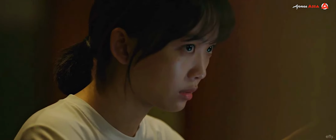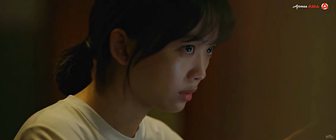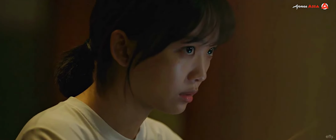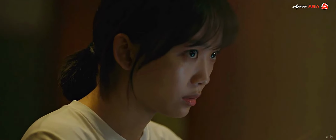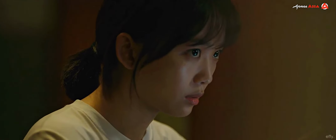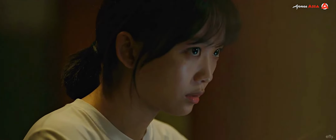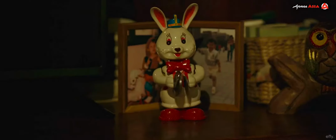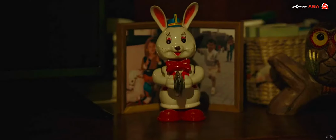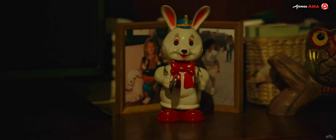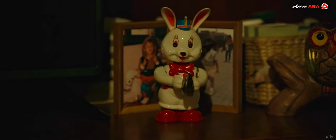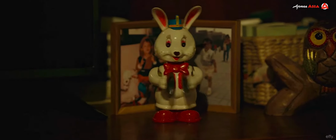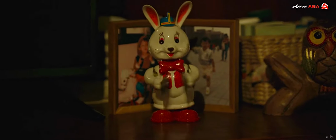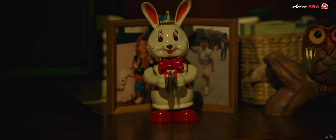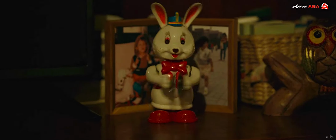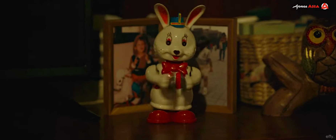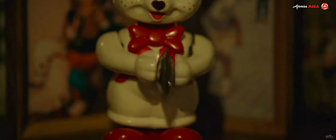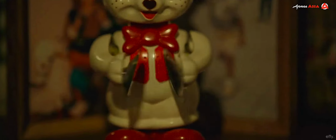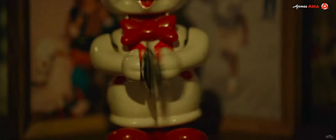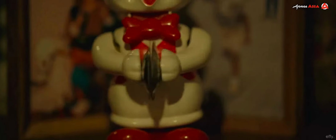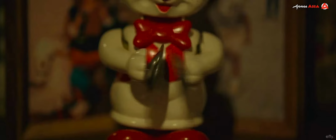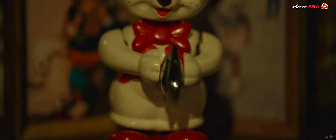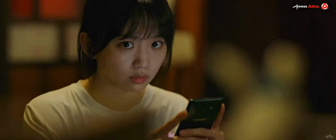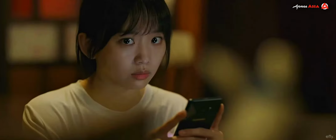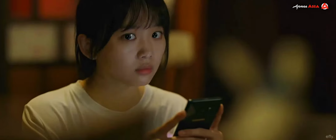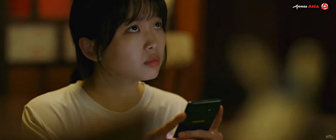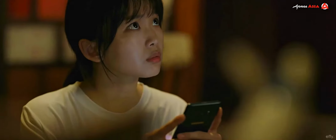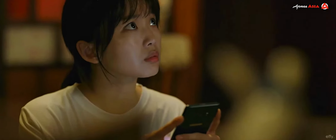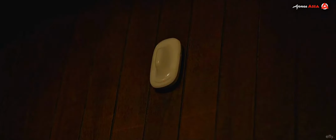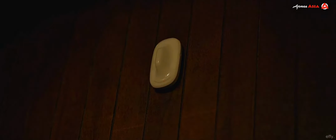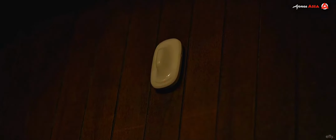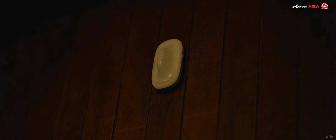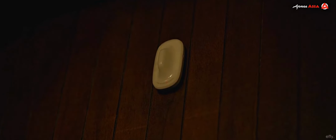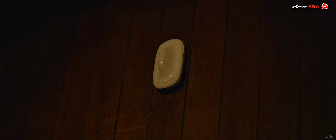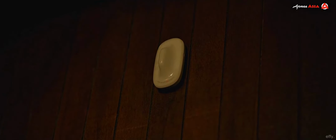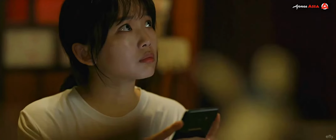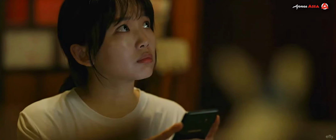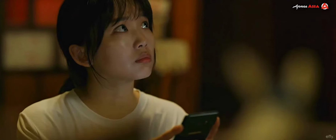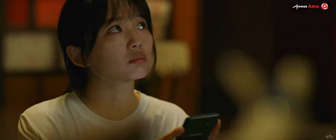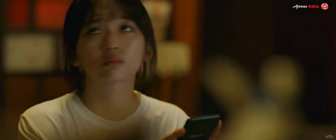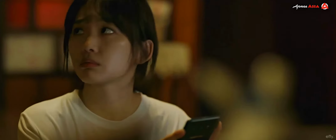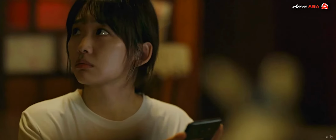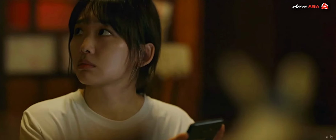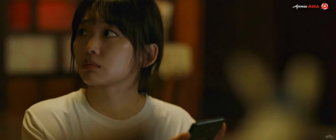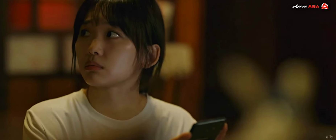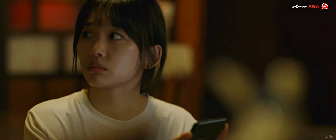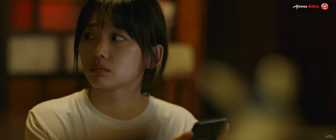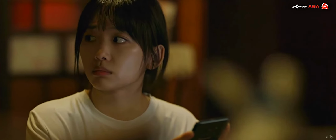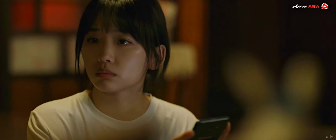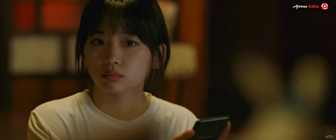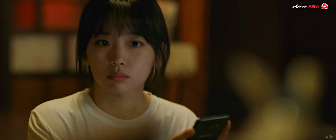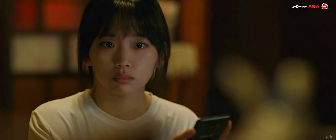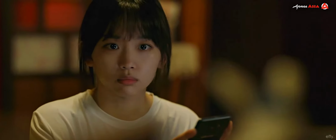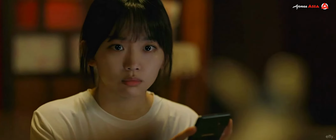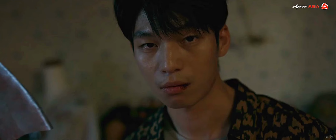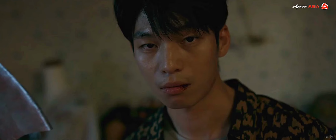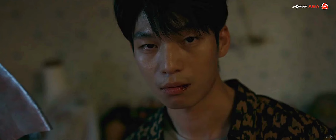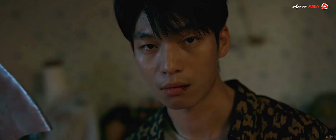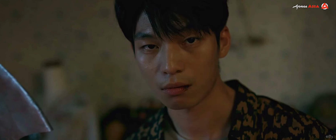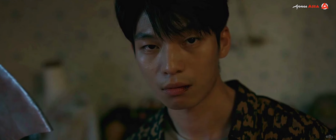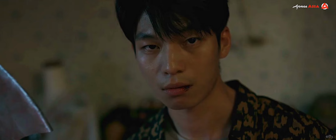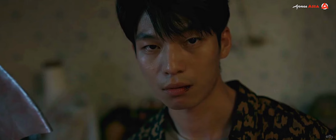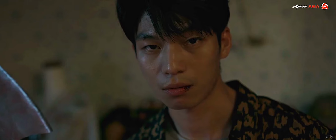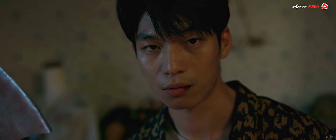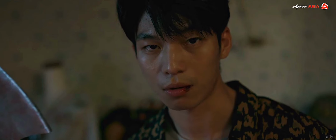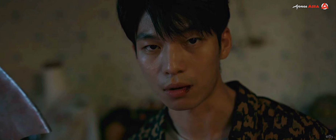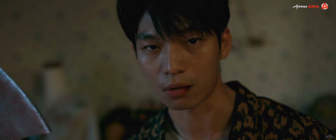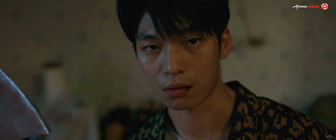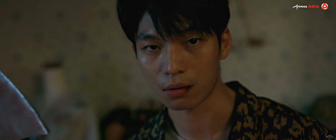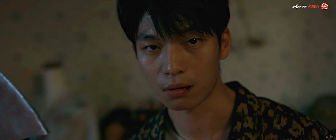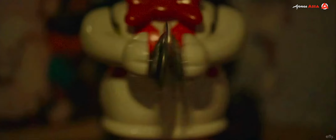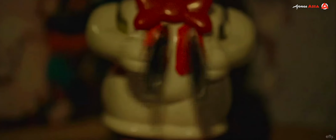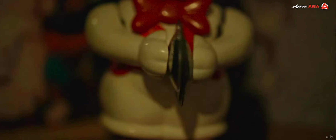You can't hear my voice. The warning lights are off. What else do you have left to do? You can only die.